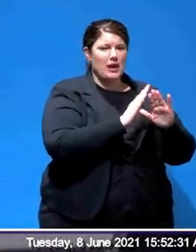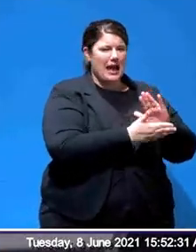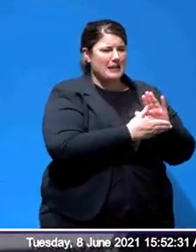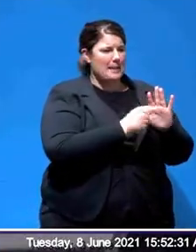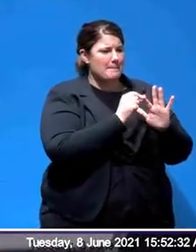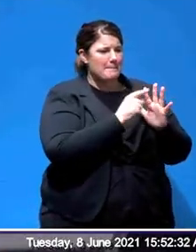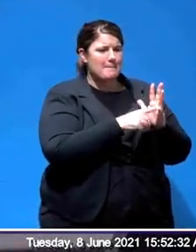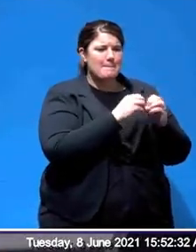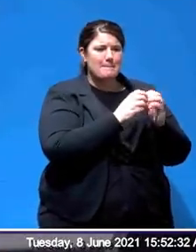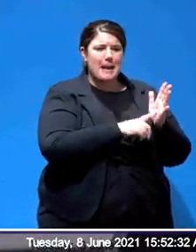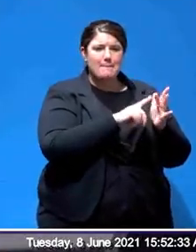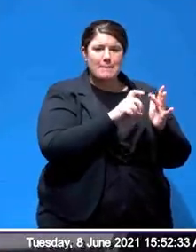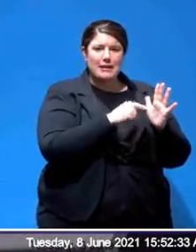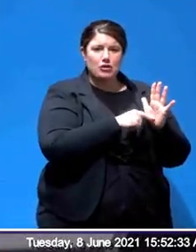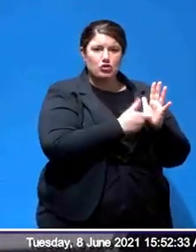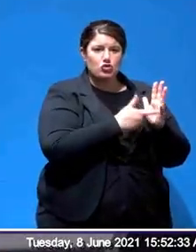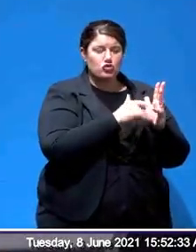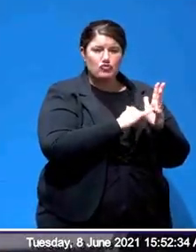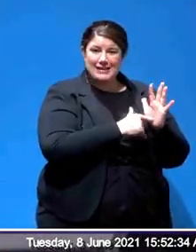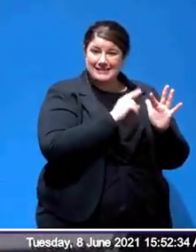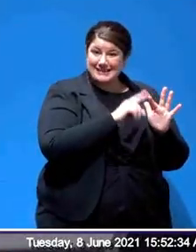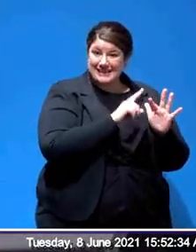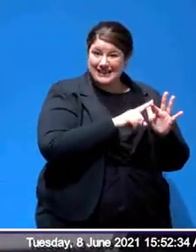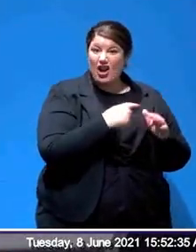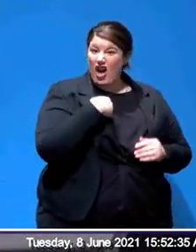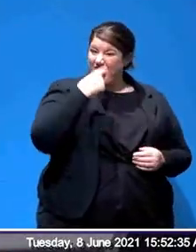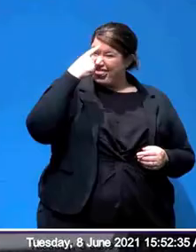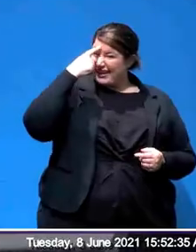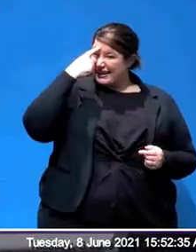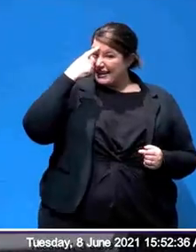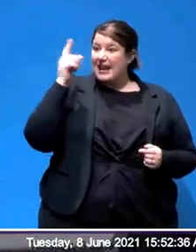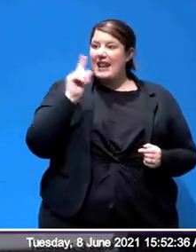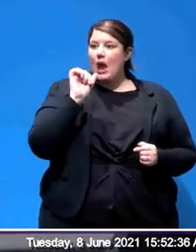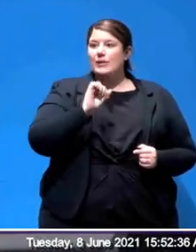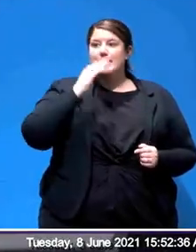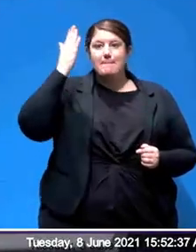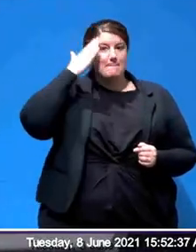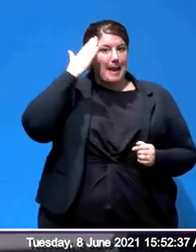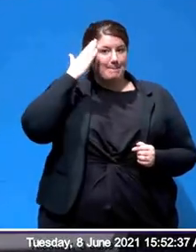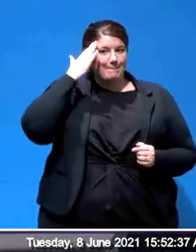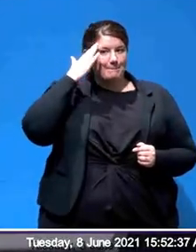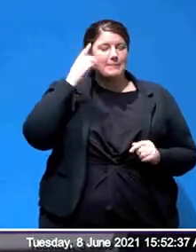And now Daniel's mum is his financial manager.